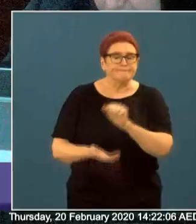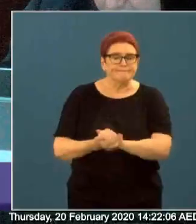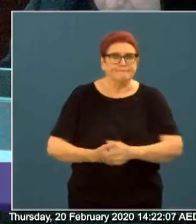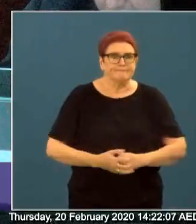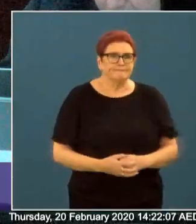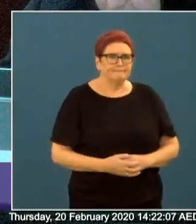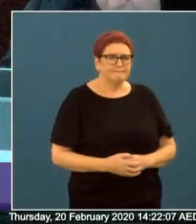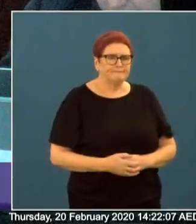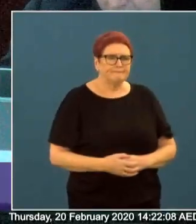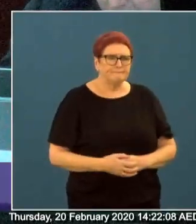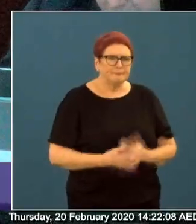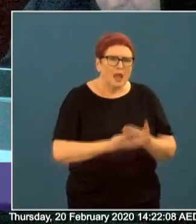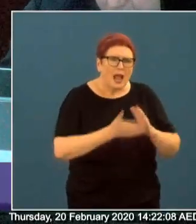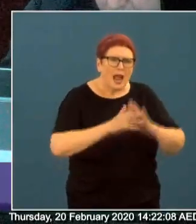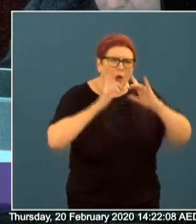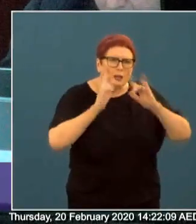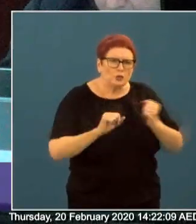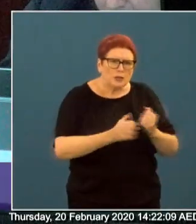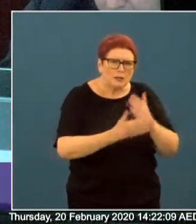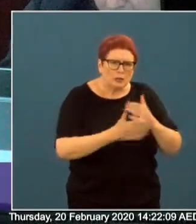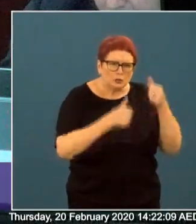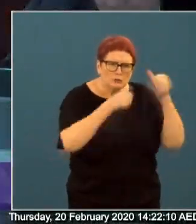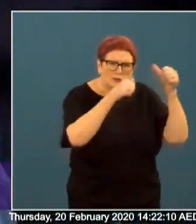And how would that be evaluated or monitored?